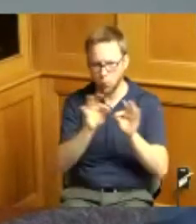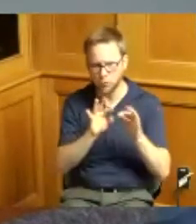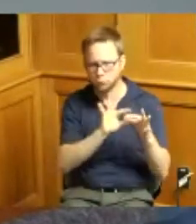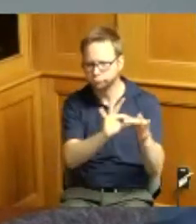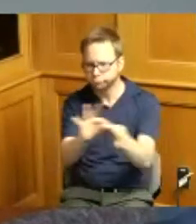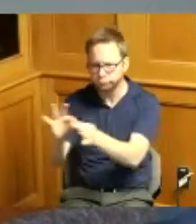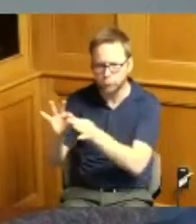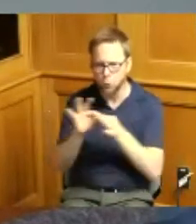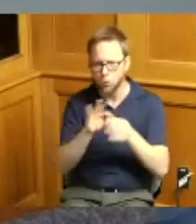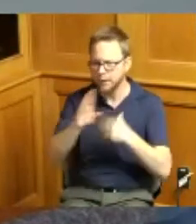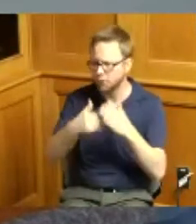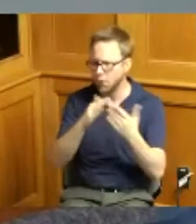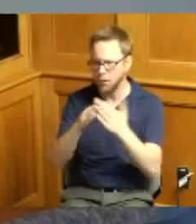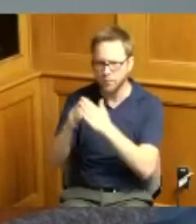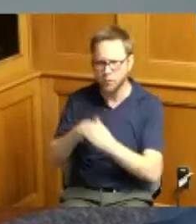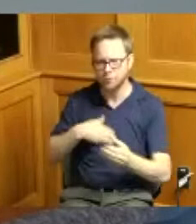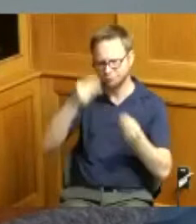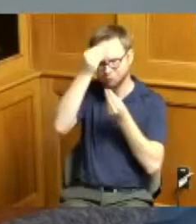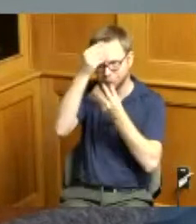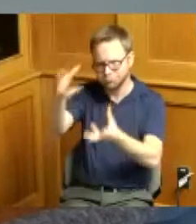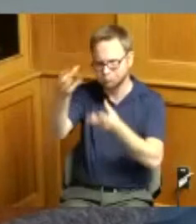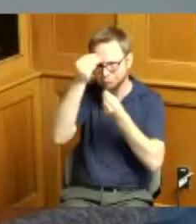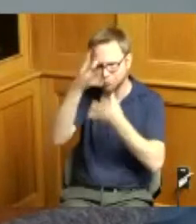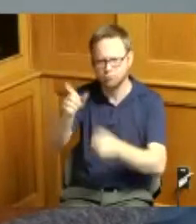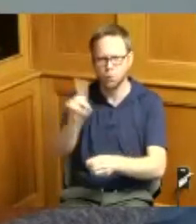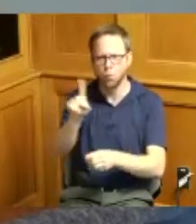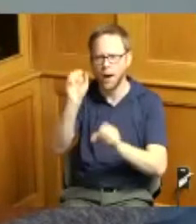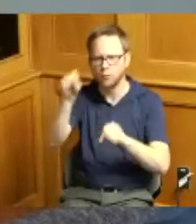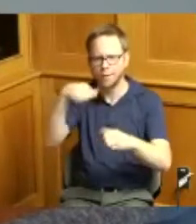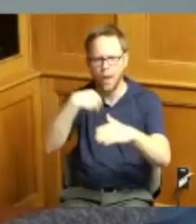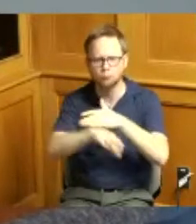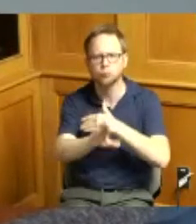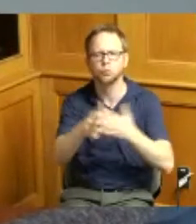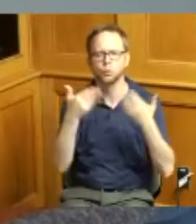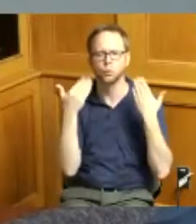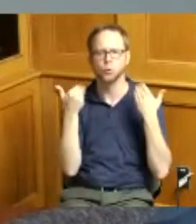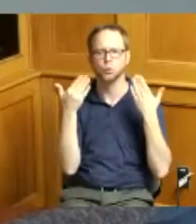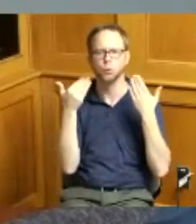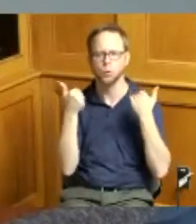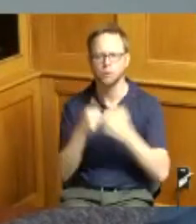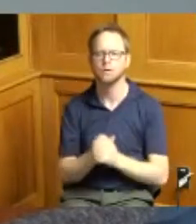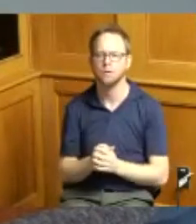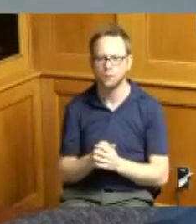people can go to stay cool during those times etc so I know that is a a thankless behind-the-scenes